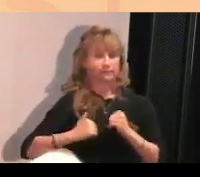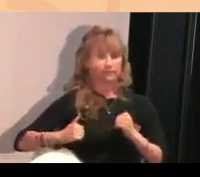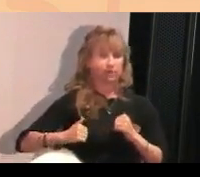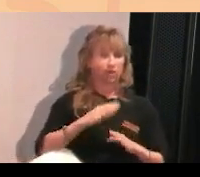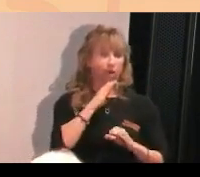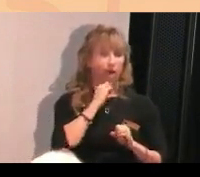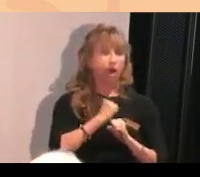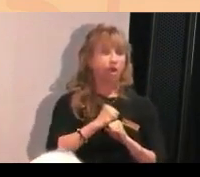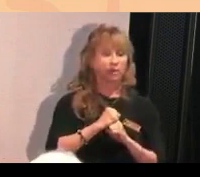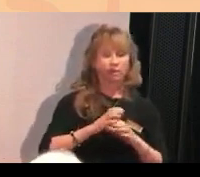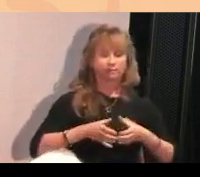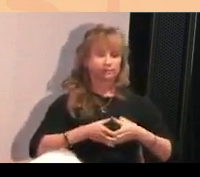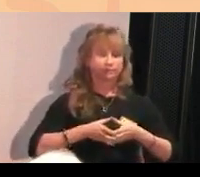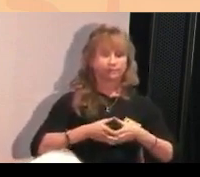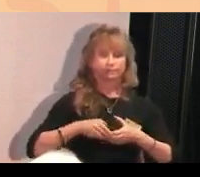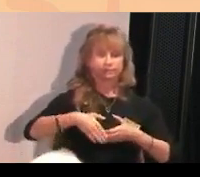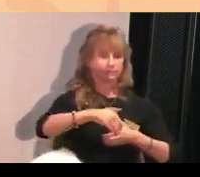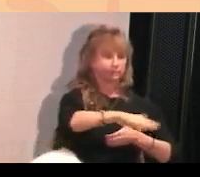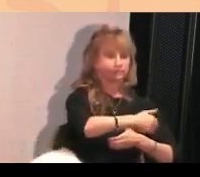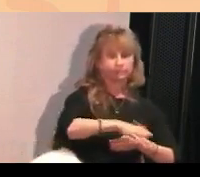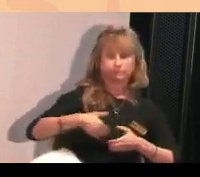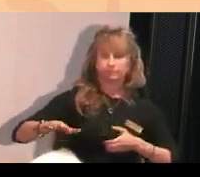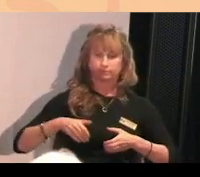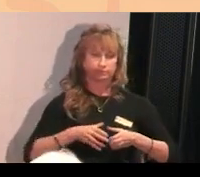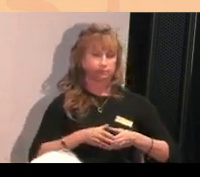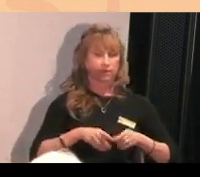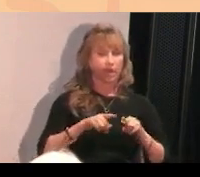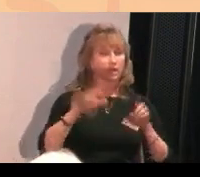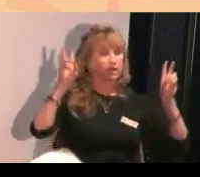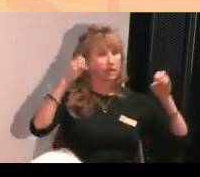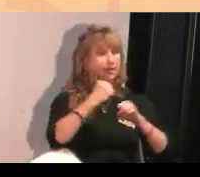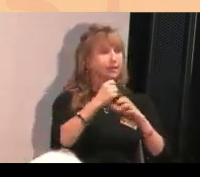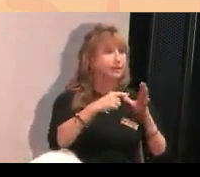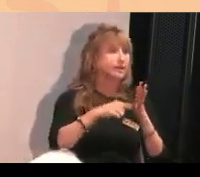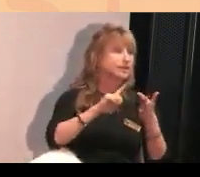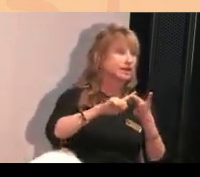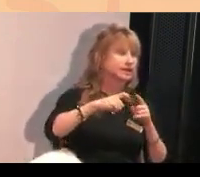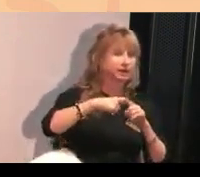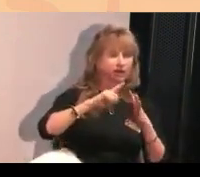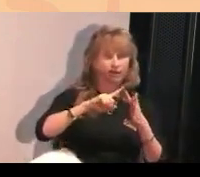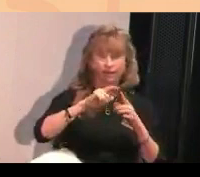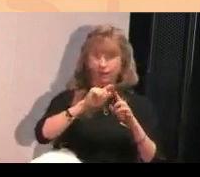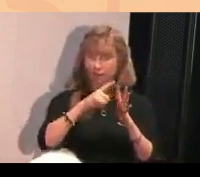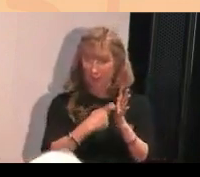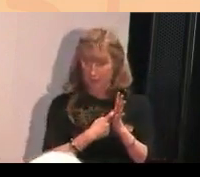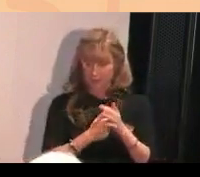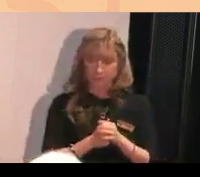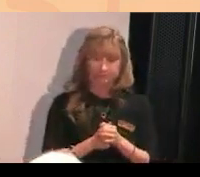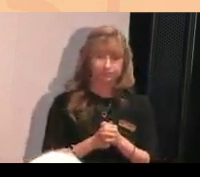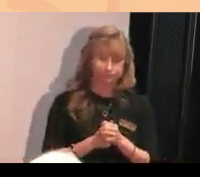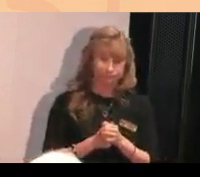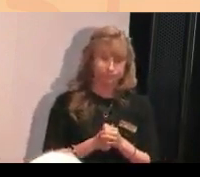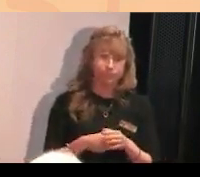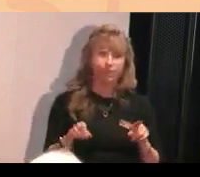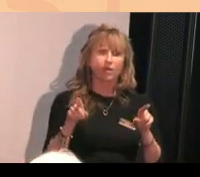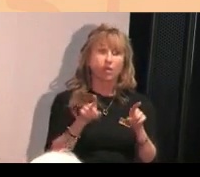gatekeeper that could hinder self or cultural expression counter to this was the argument that